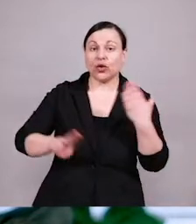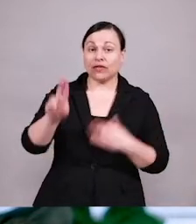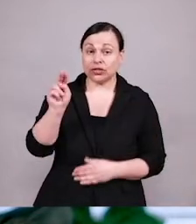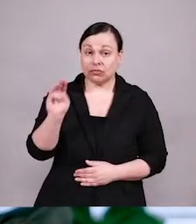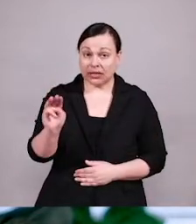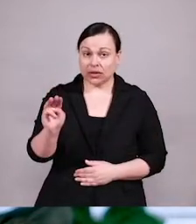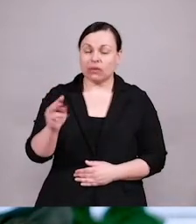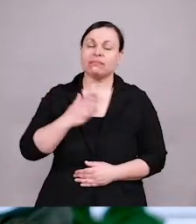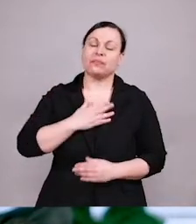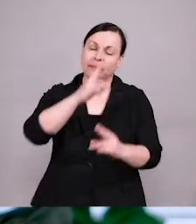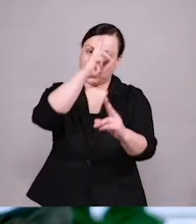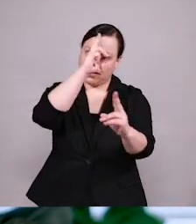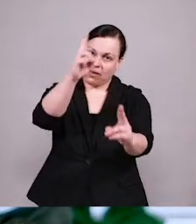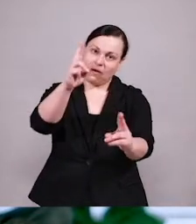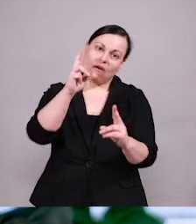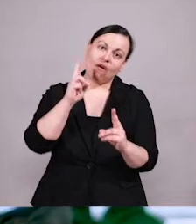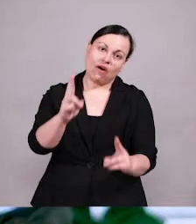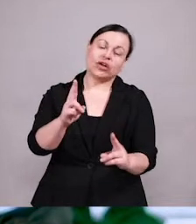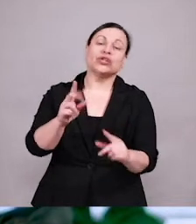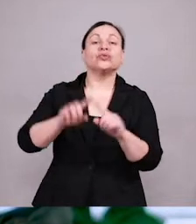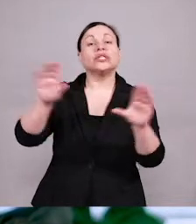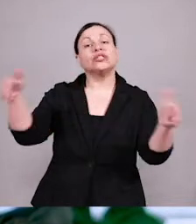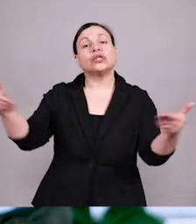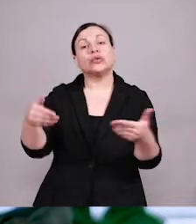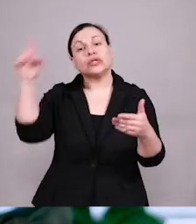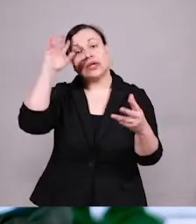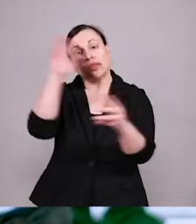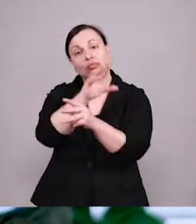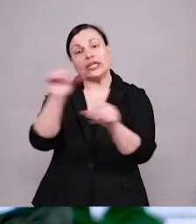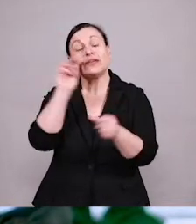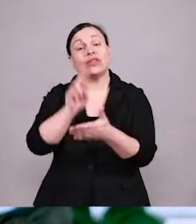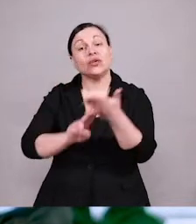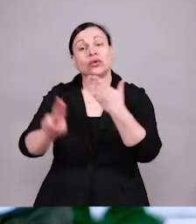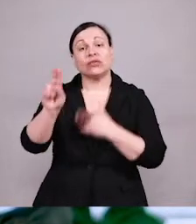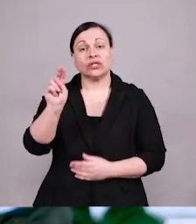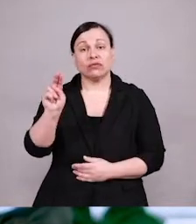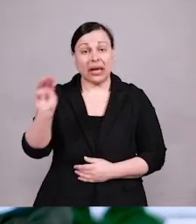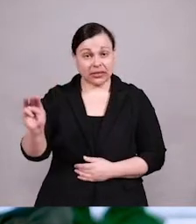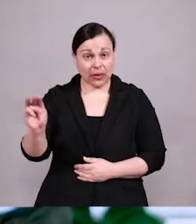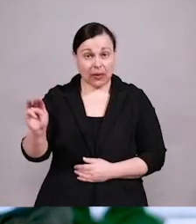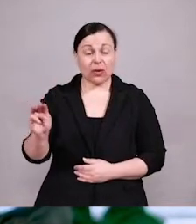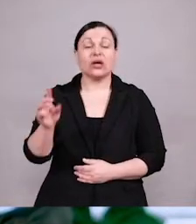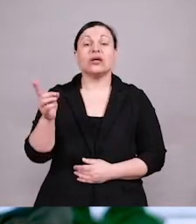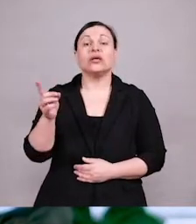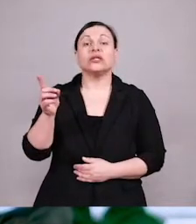my honor to introduce the President of the University of New Mexico - Dr. Garnett Stokes.